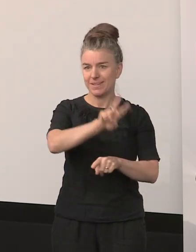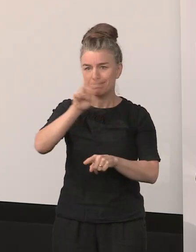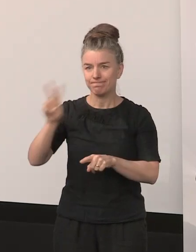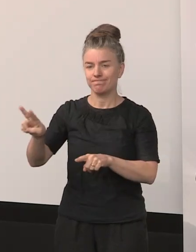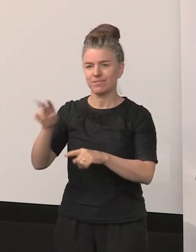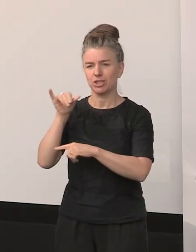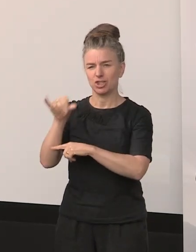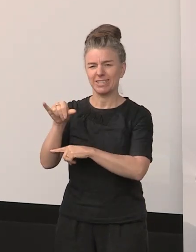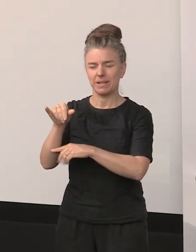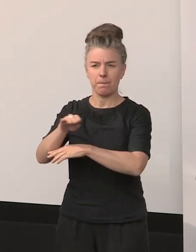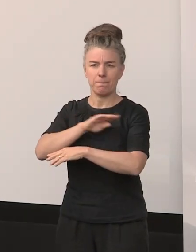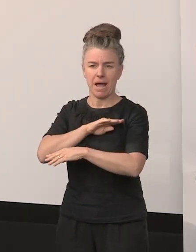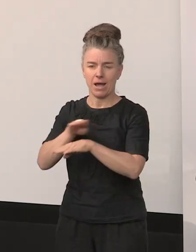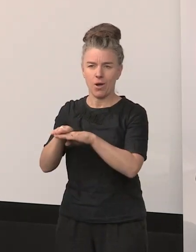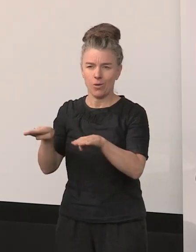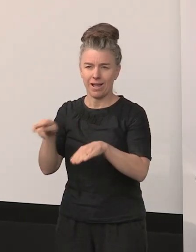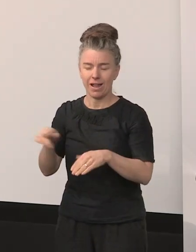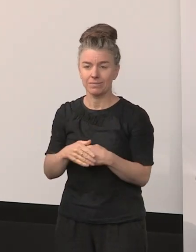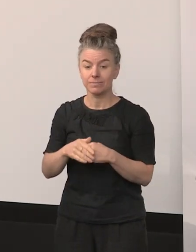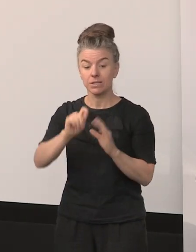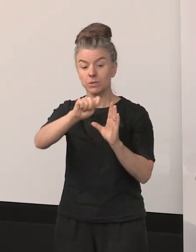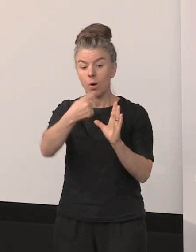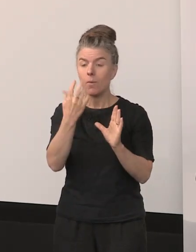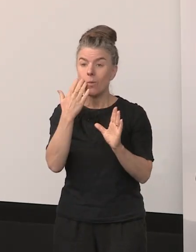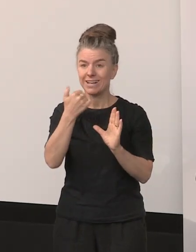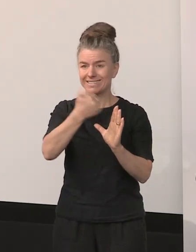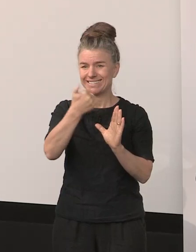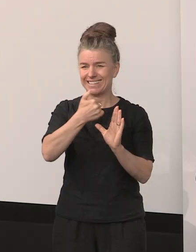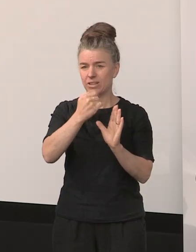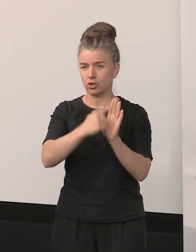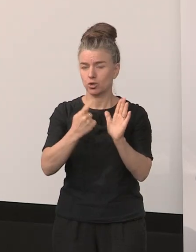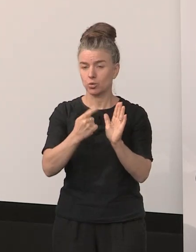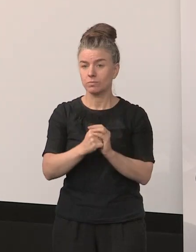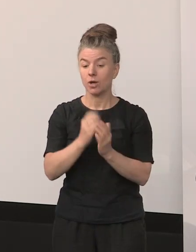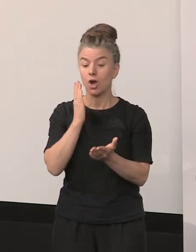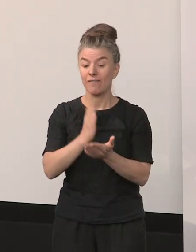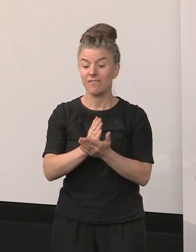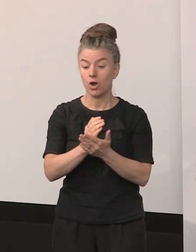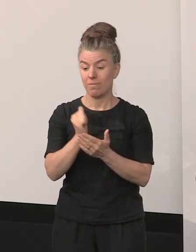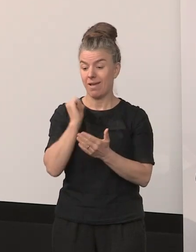considered a close contact, was also transferred with him